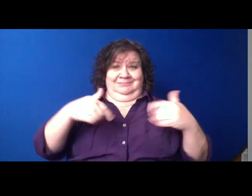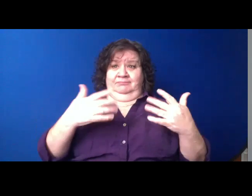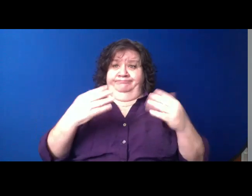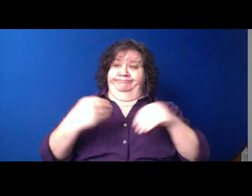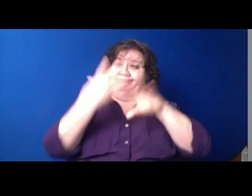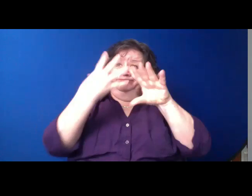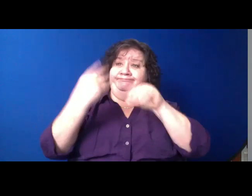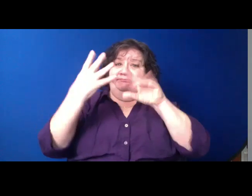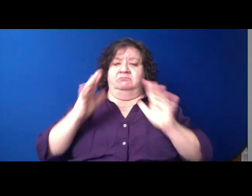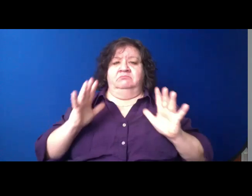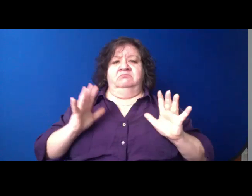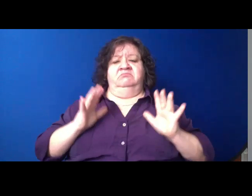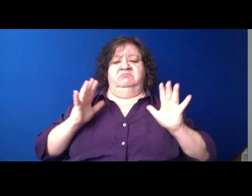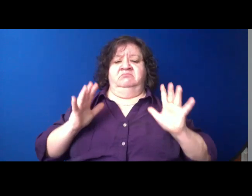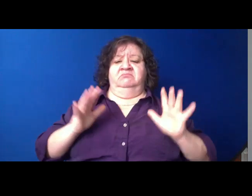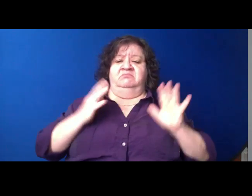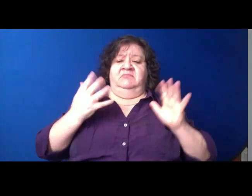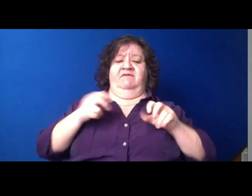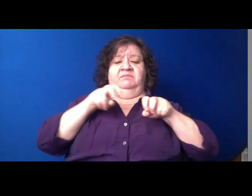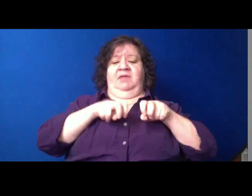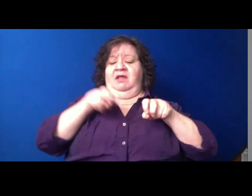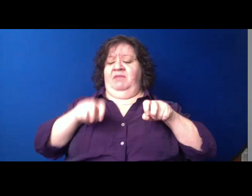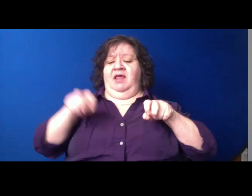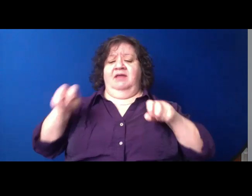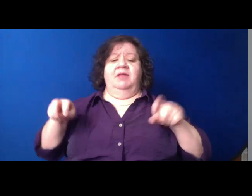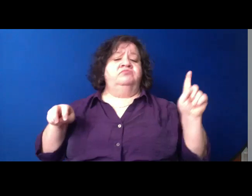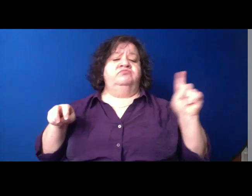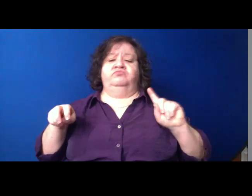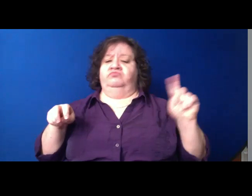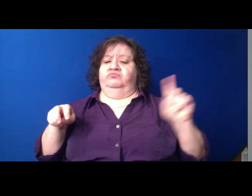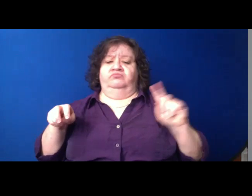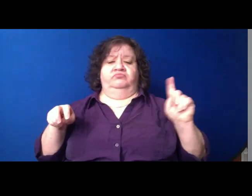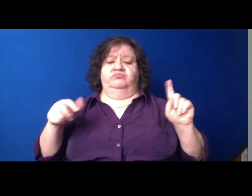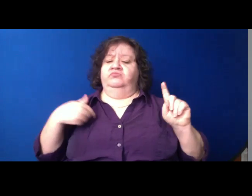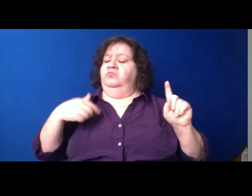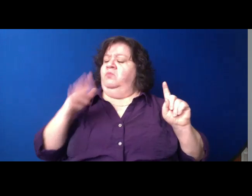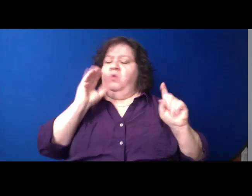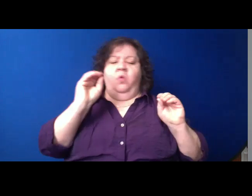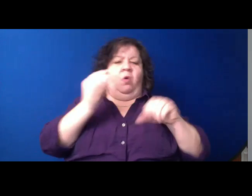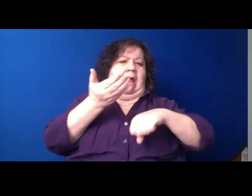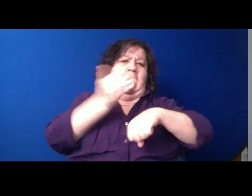and contributions from your side so we will be having a flowing conversation so if you